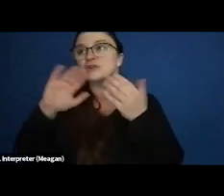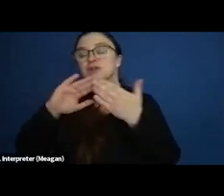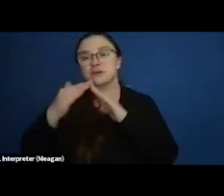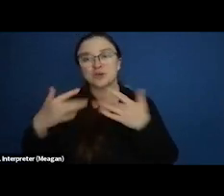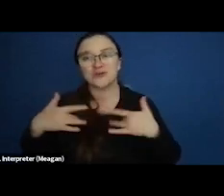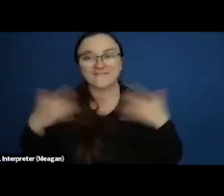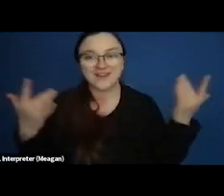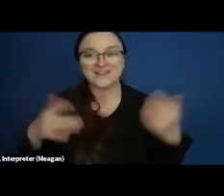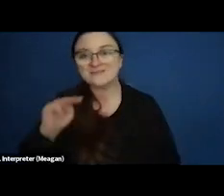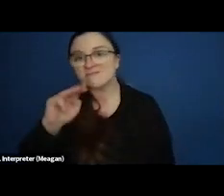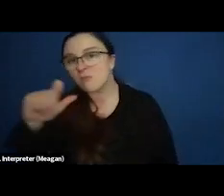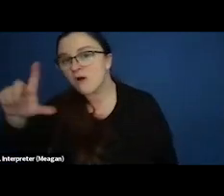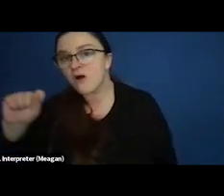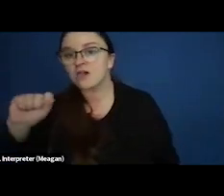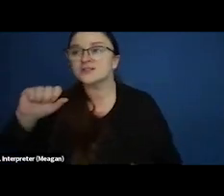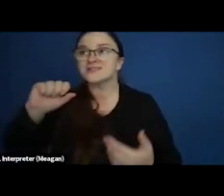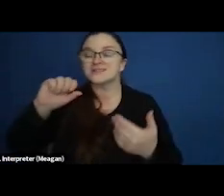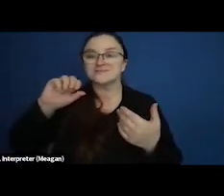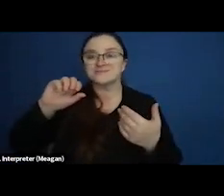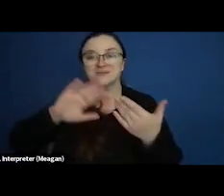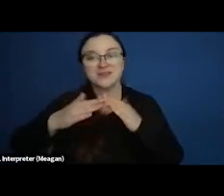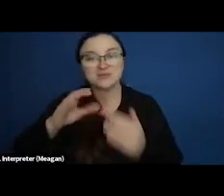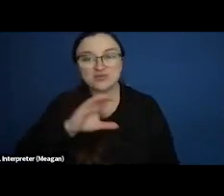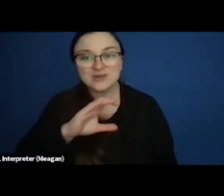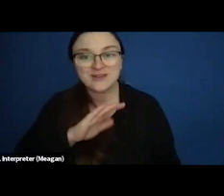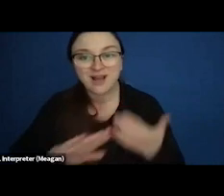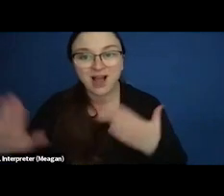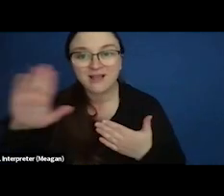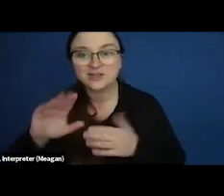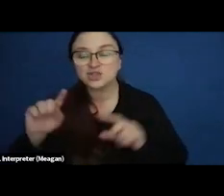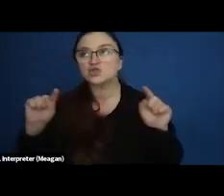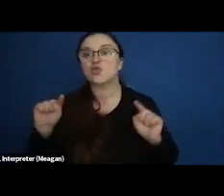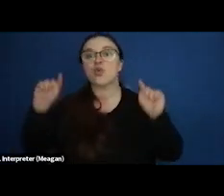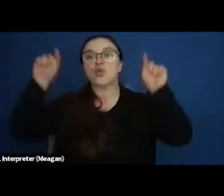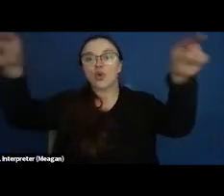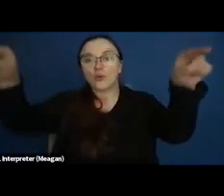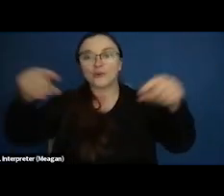community colleges, et cetera. Getting out into the community and people,